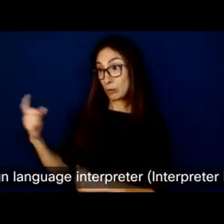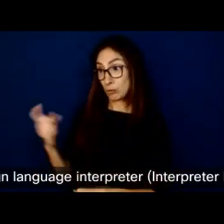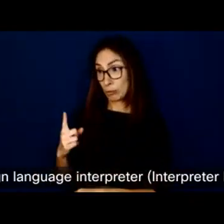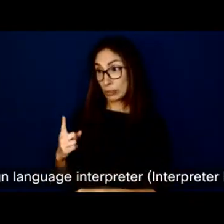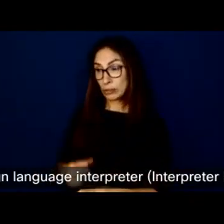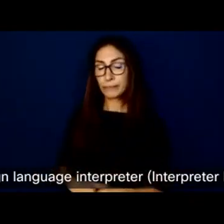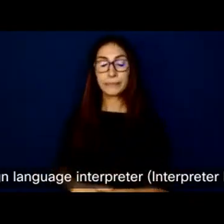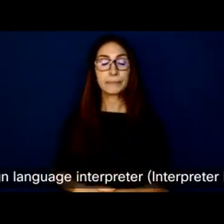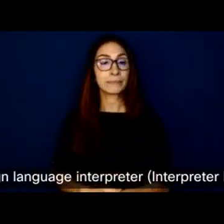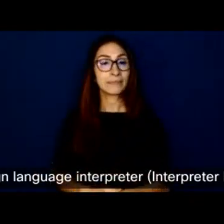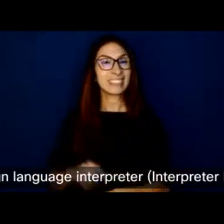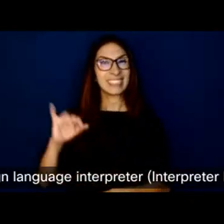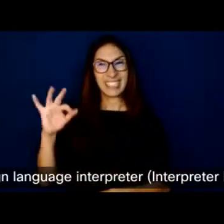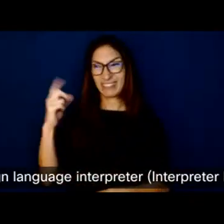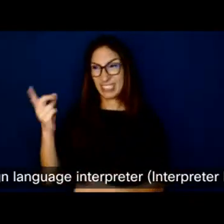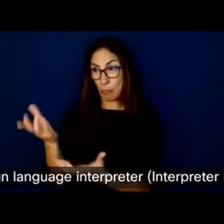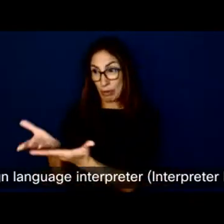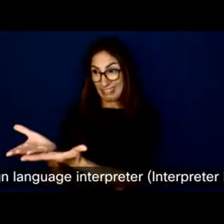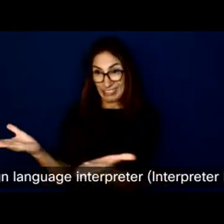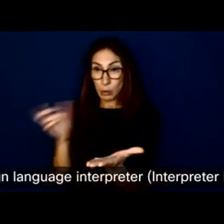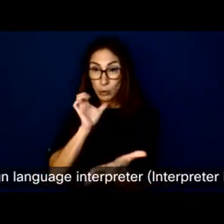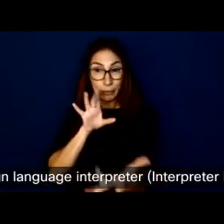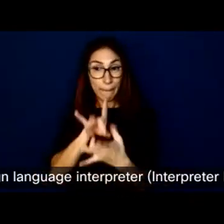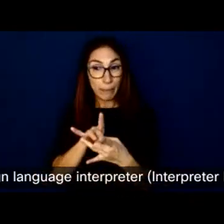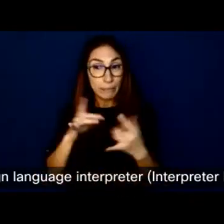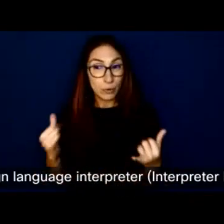organization more welcoming and accessible to older people with